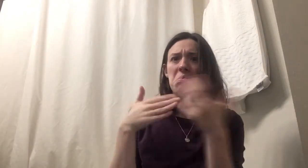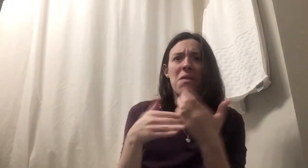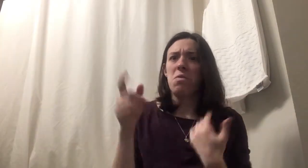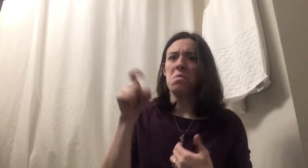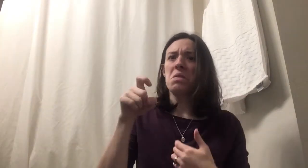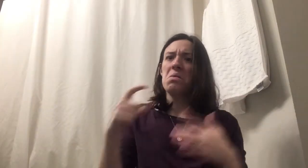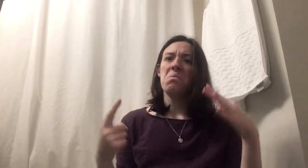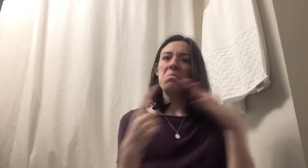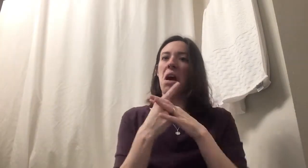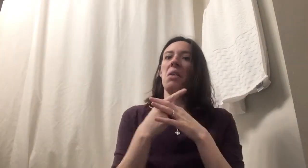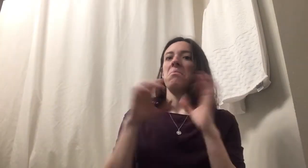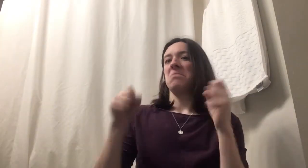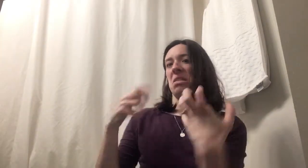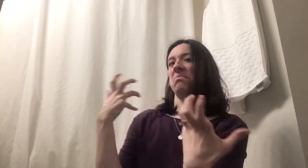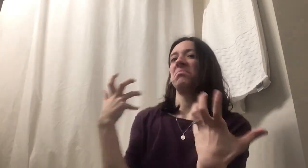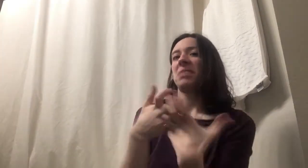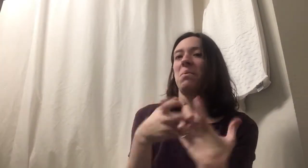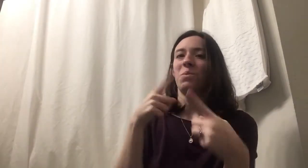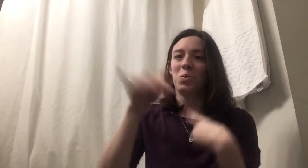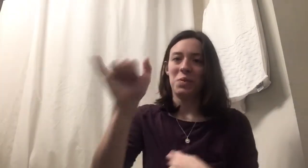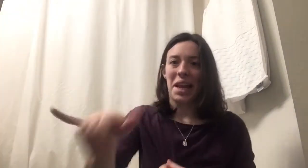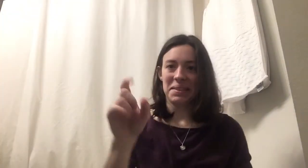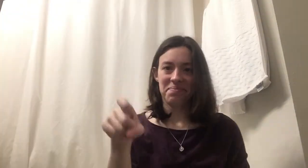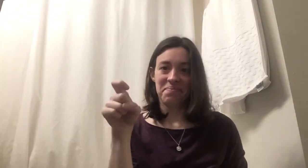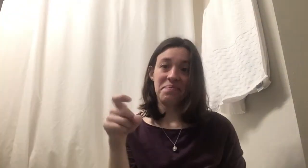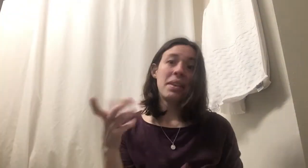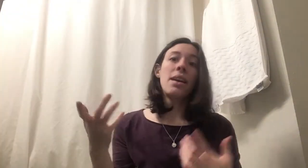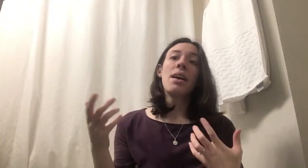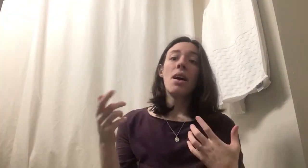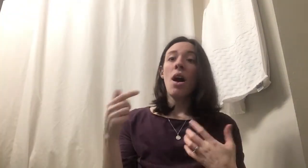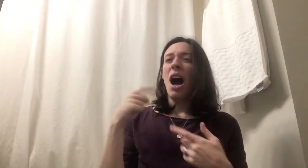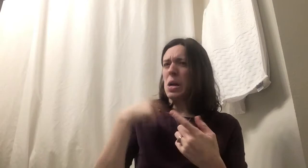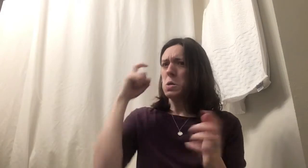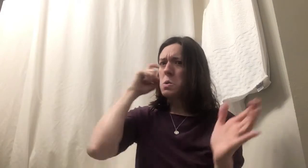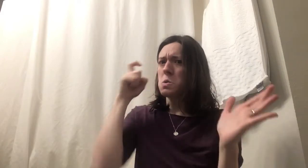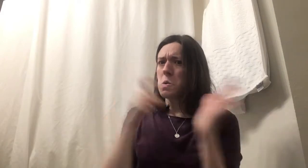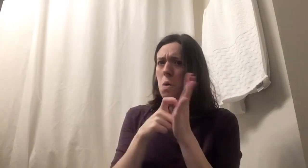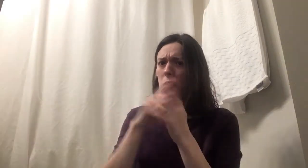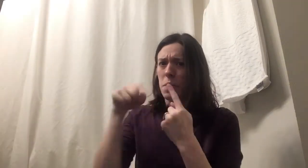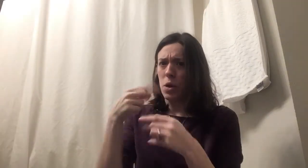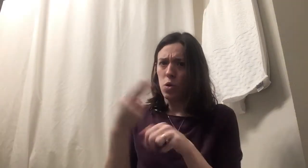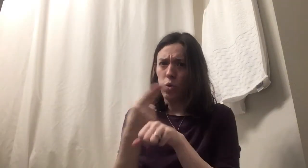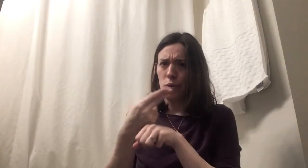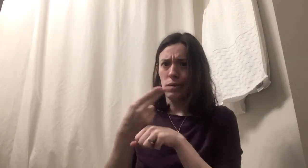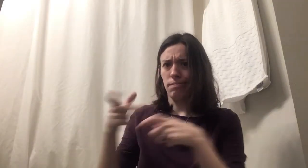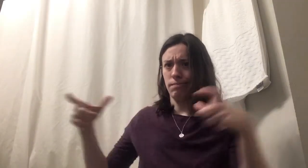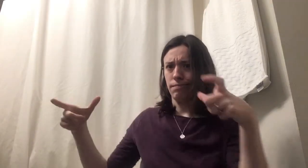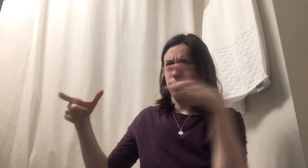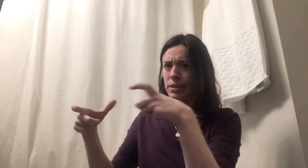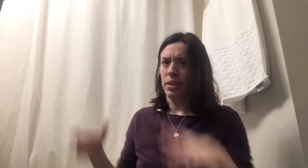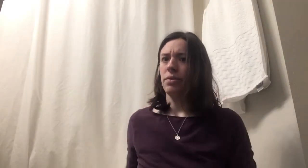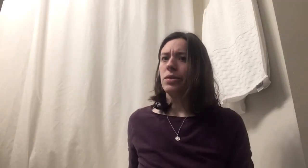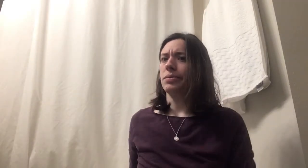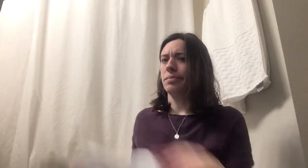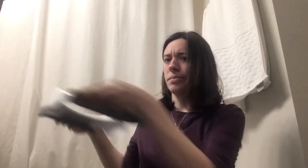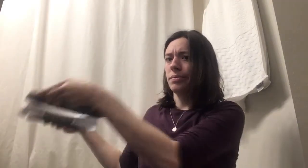So whatever need comes up, you can adjust to that need I did notice, when I use it as a seat reducer